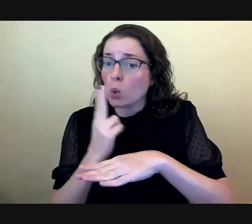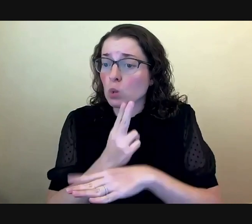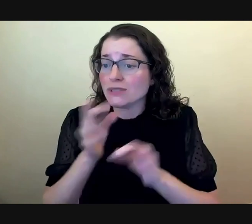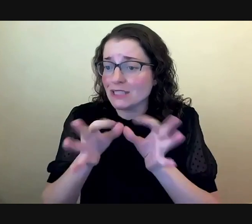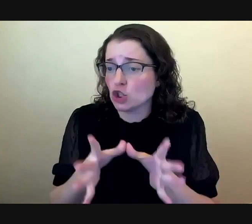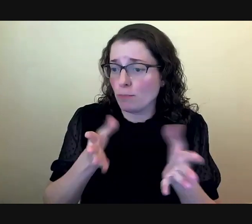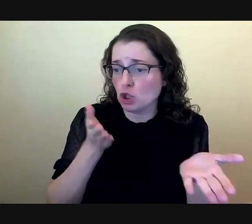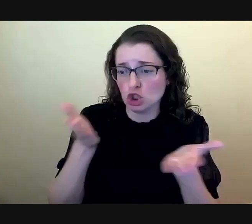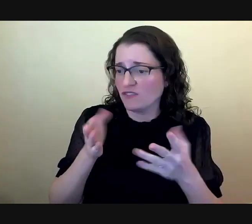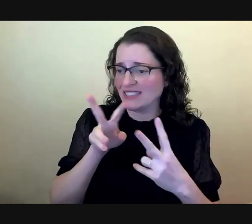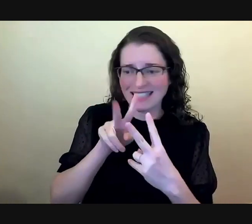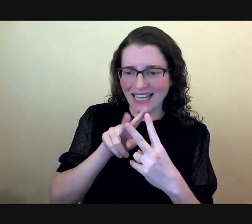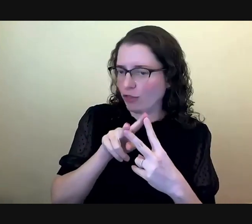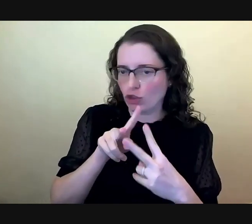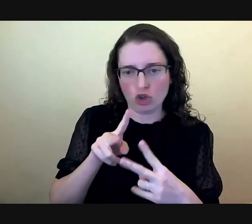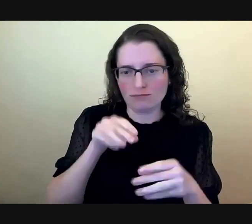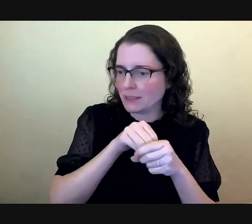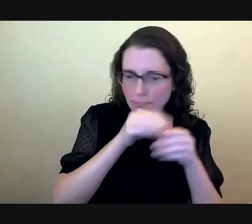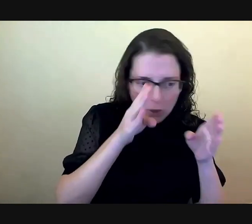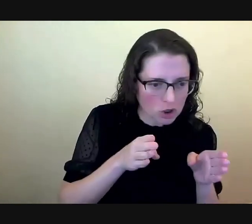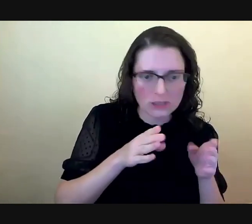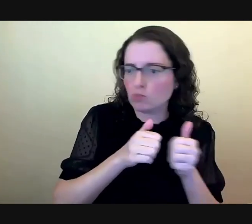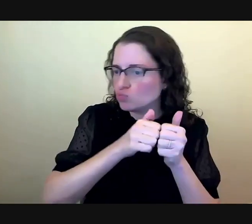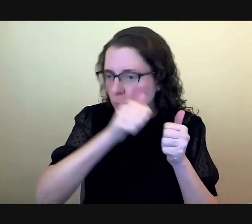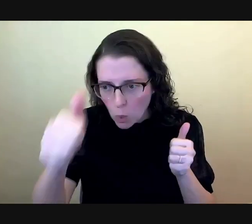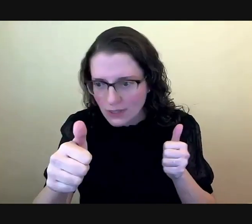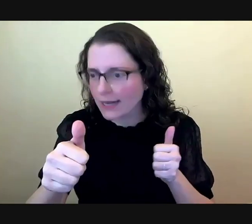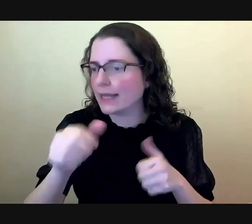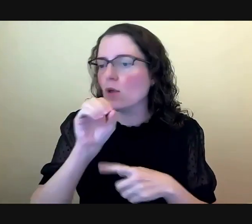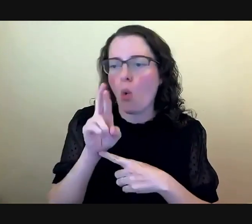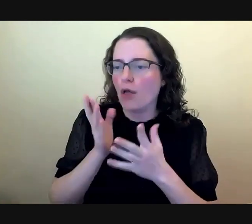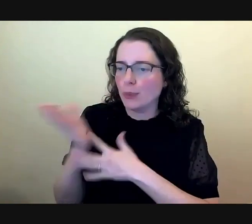When you're using interpreting services, whether it be in person or in a remote setting or maybe